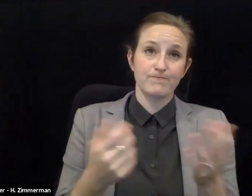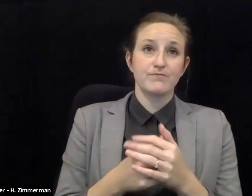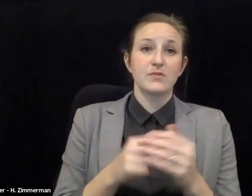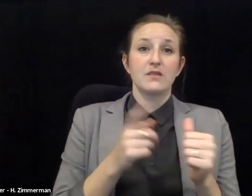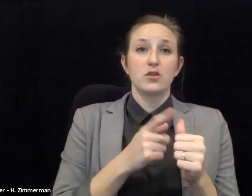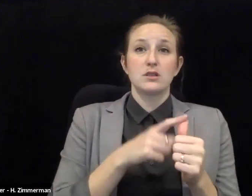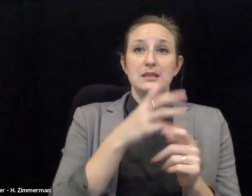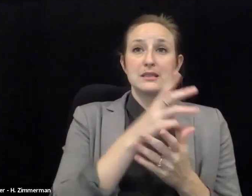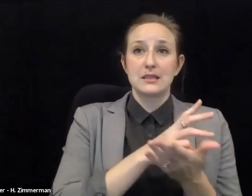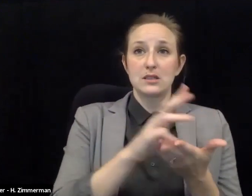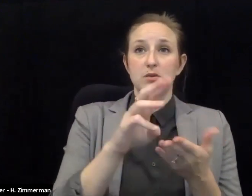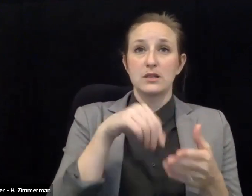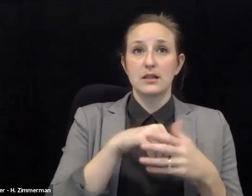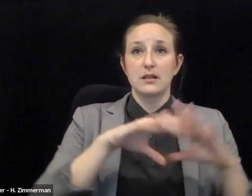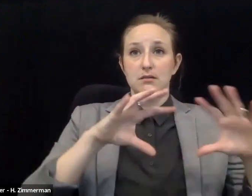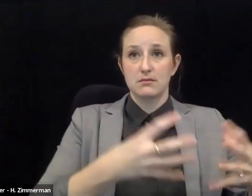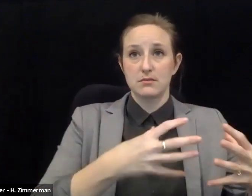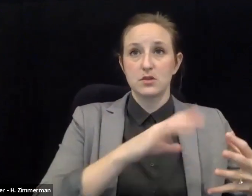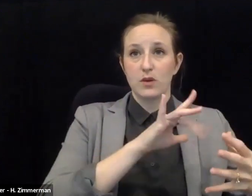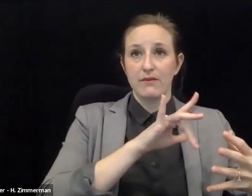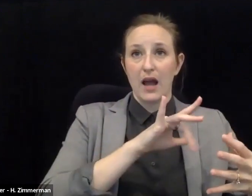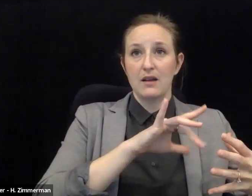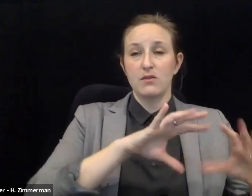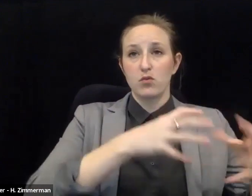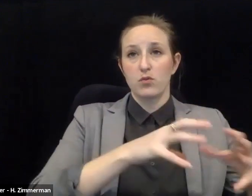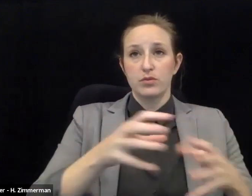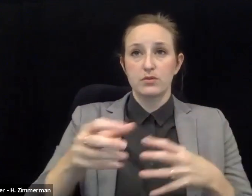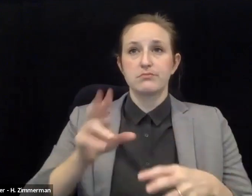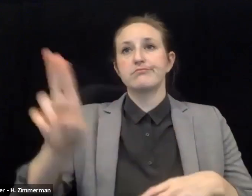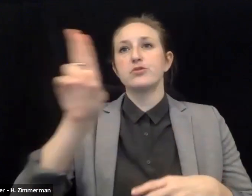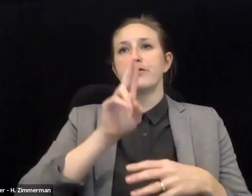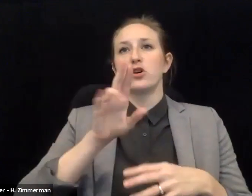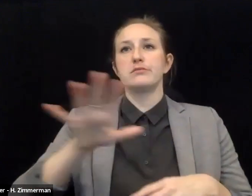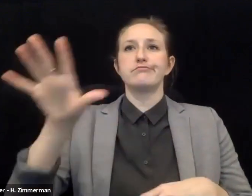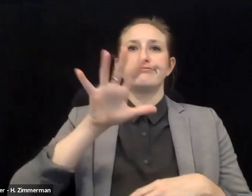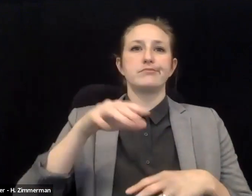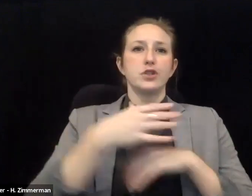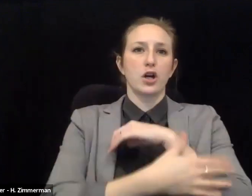cohorts of 25 at our universities across the country. And then there's a big summit in DC,